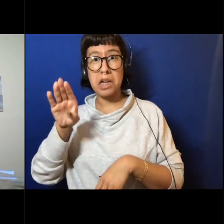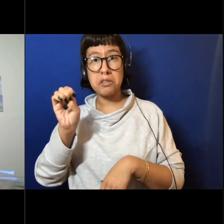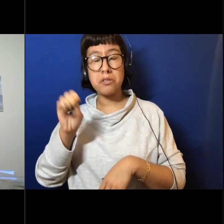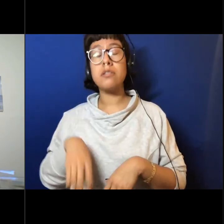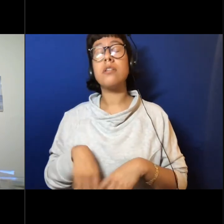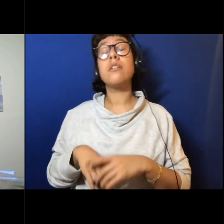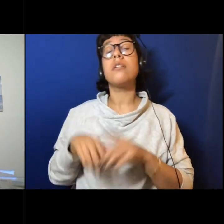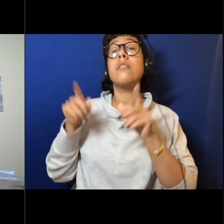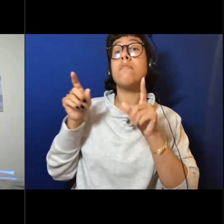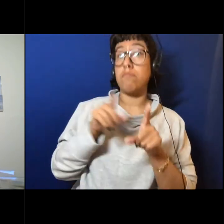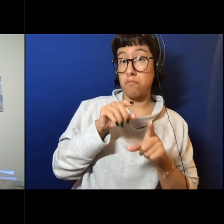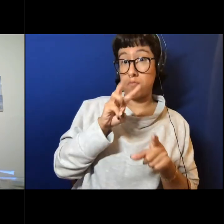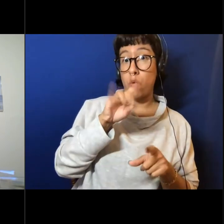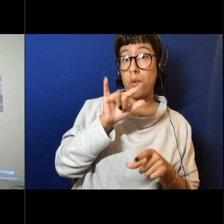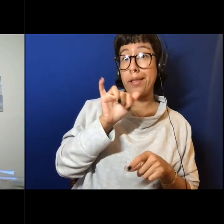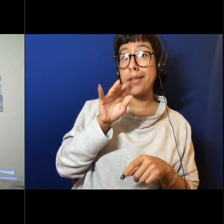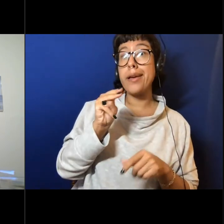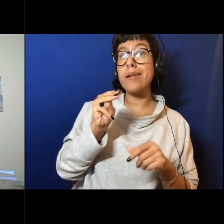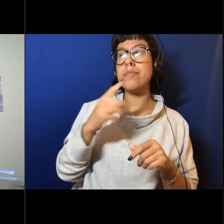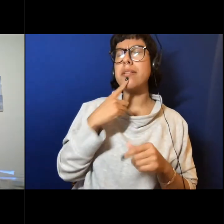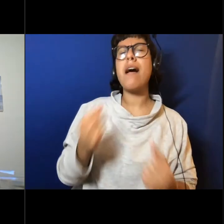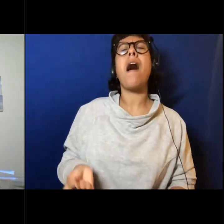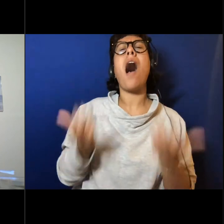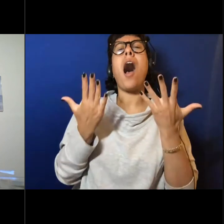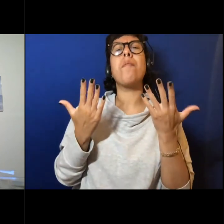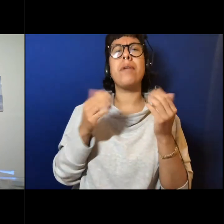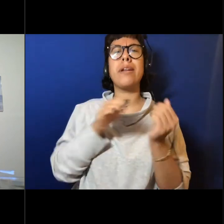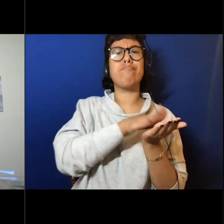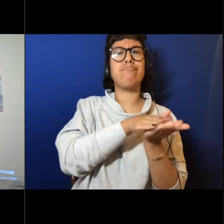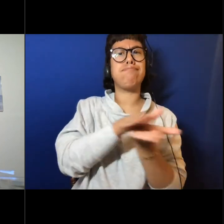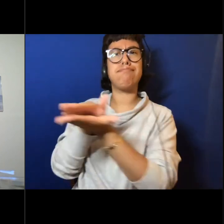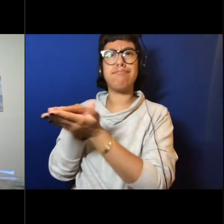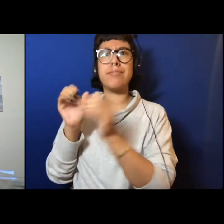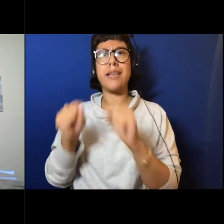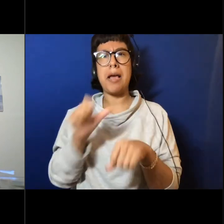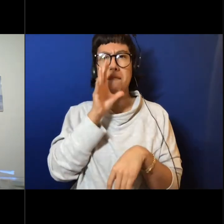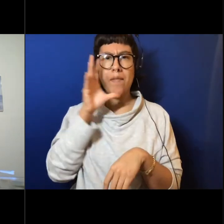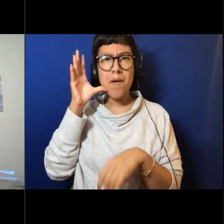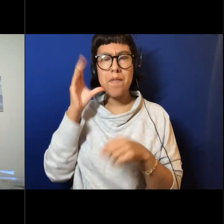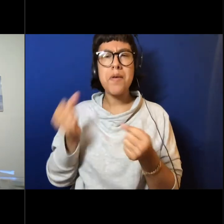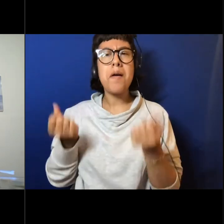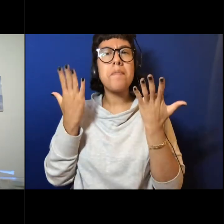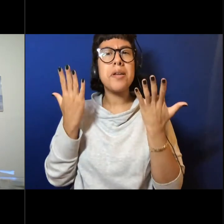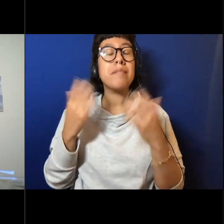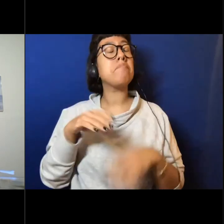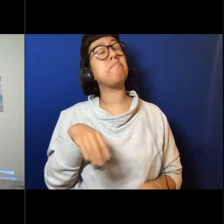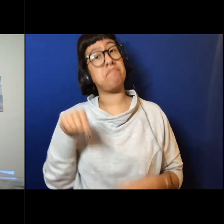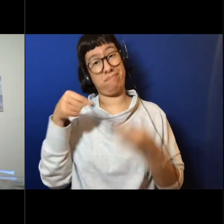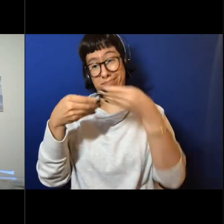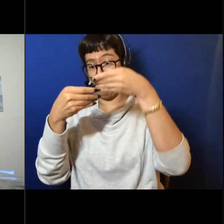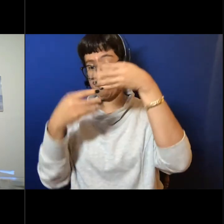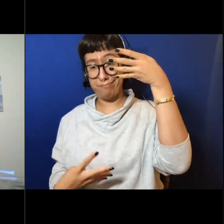you can farm in a given area. I'll have to say, Harriet, that this is a very savvy crew.